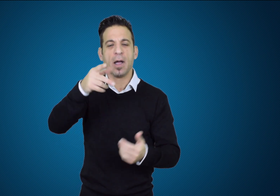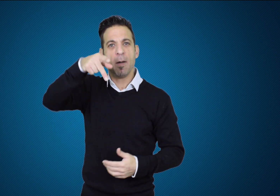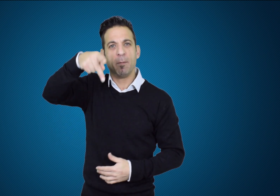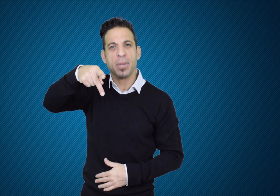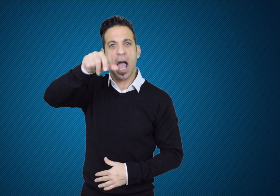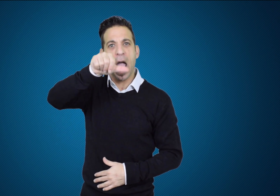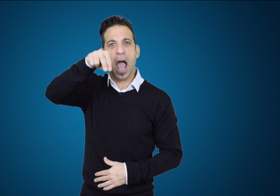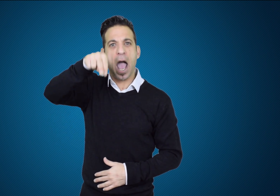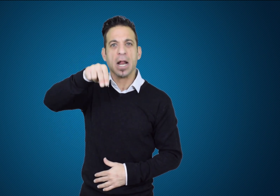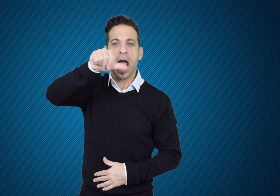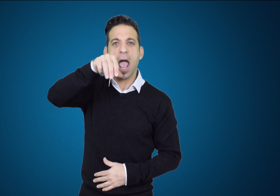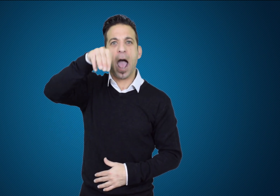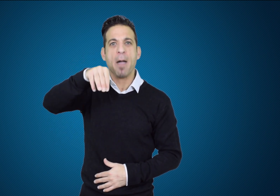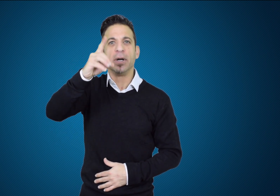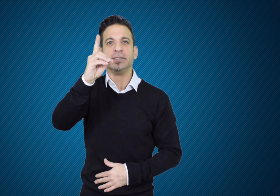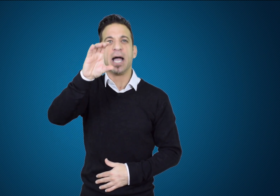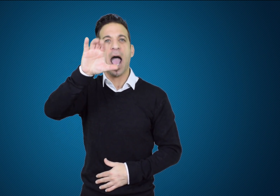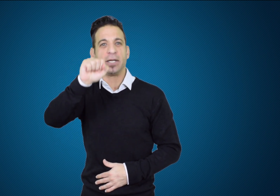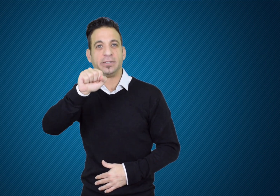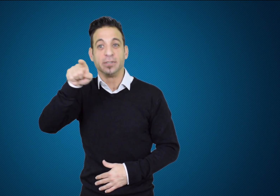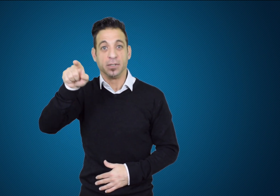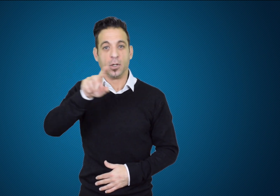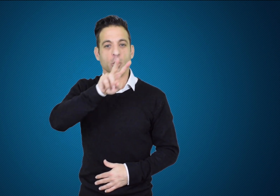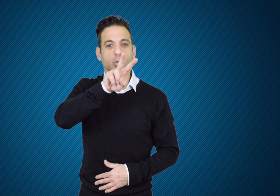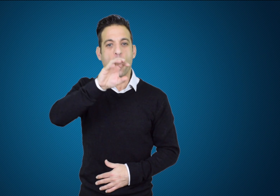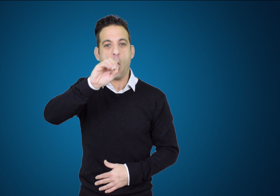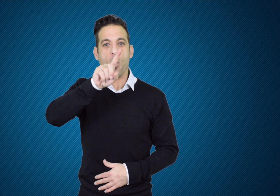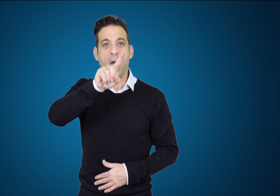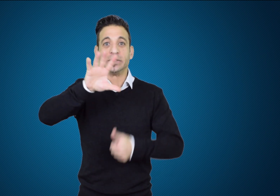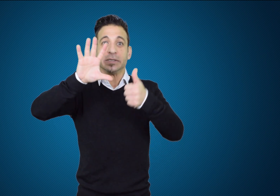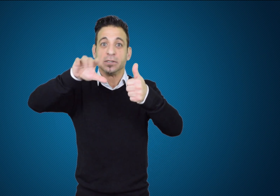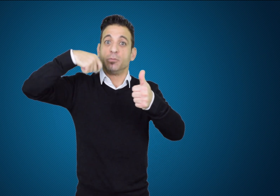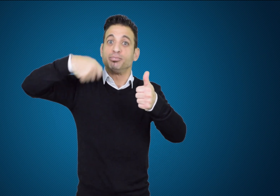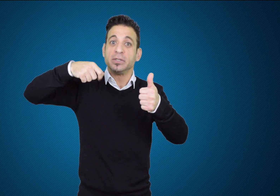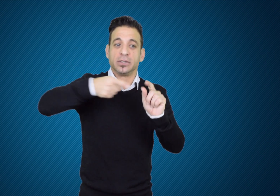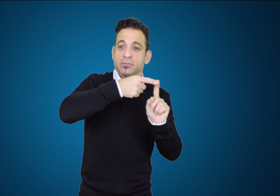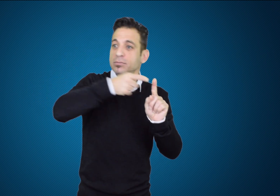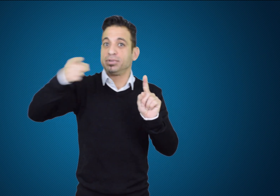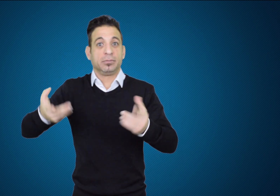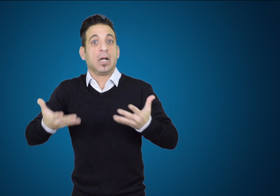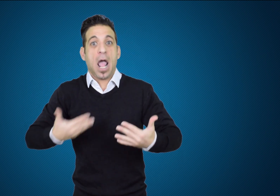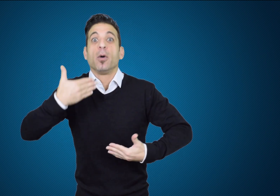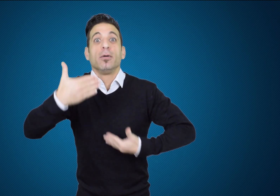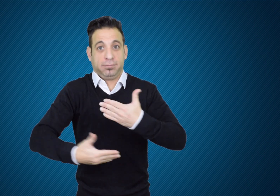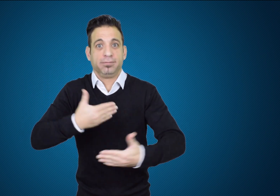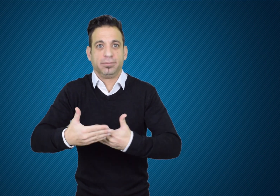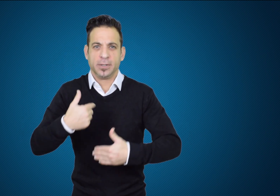Organisation, PANAMDES from 2016 to current.